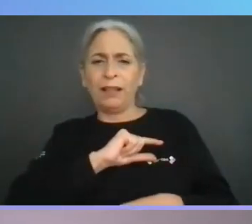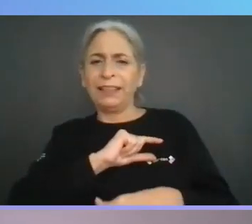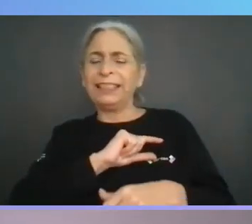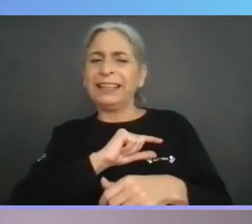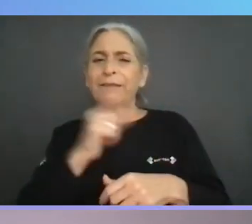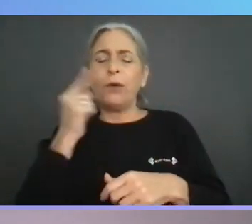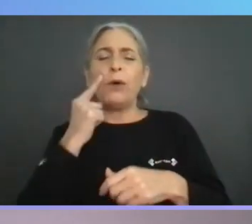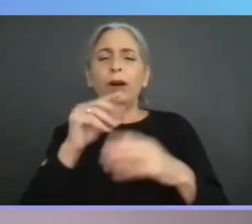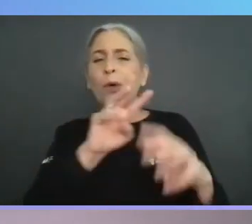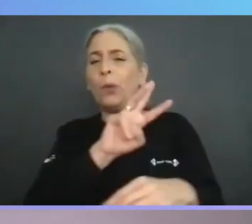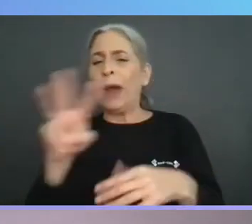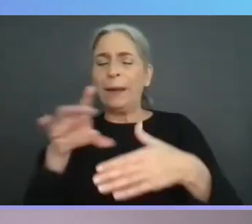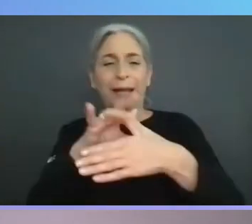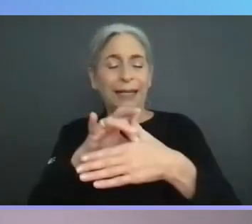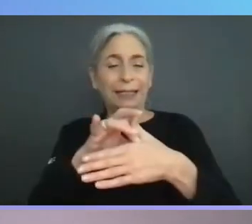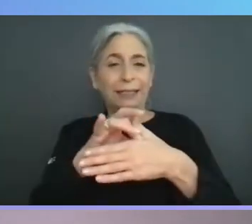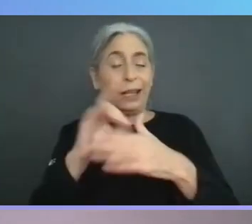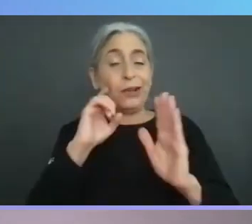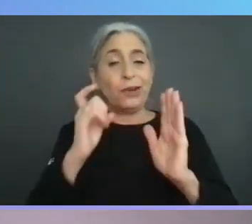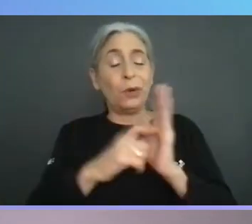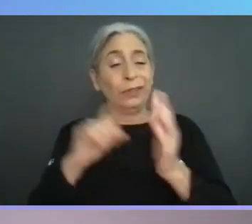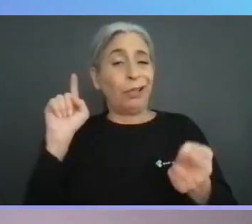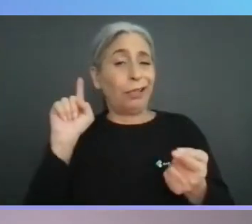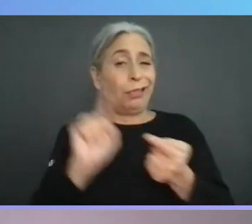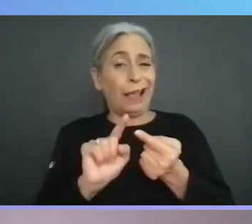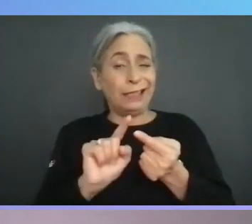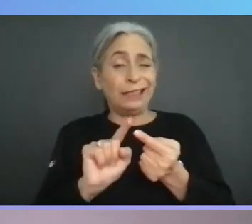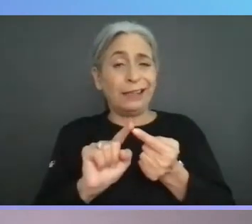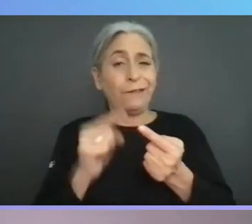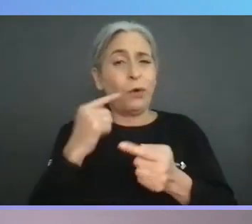less available about writing alternative text for images of